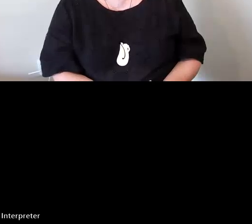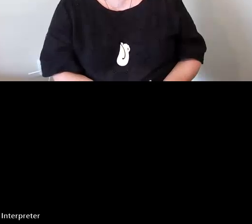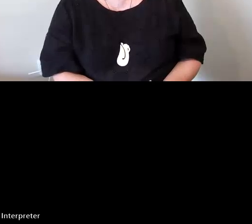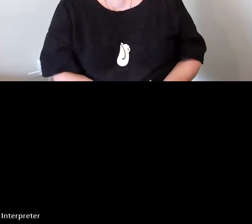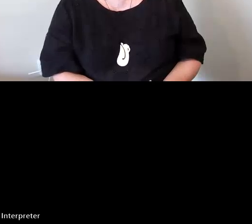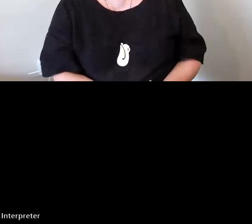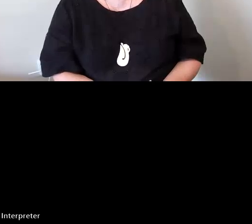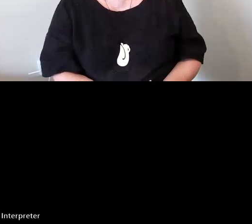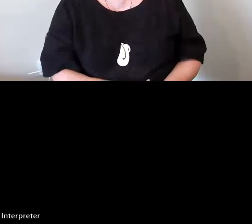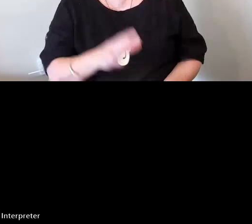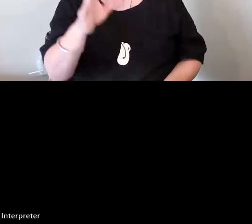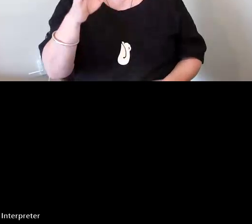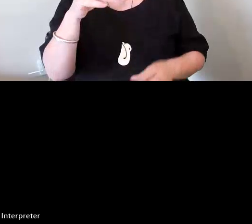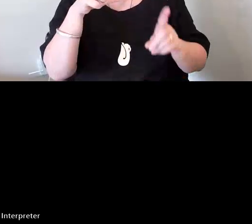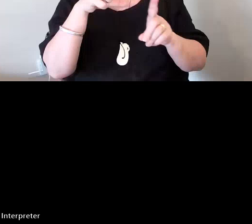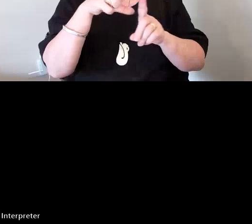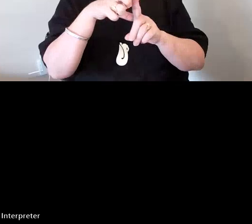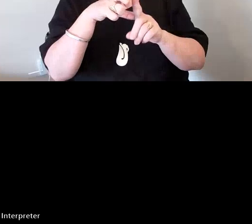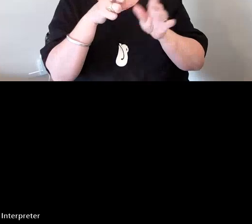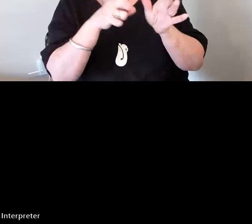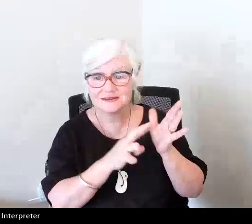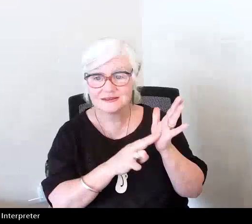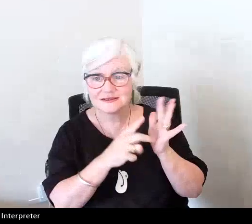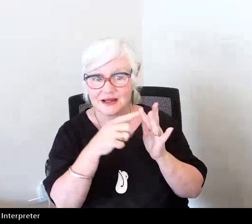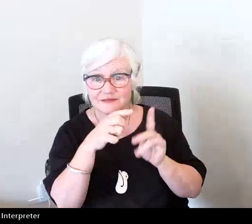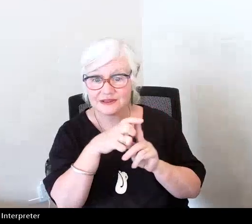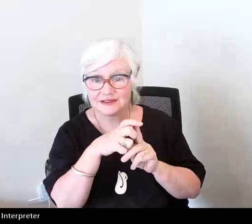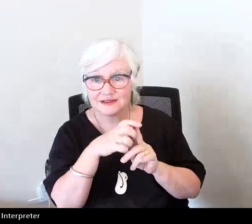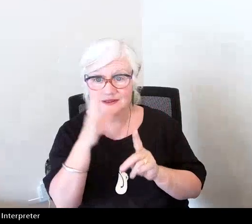David, yes, David, do you want to add? [David King - Speaking]